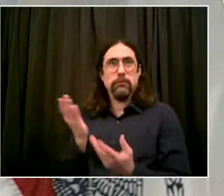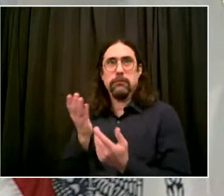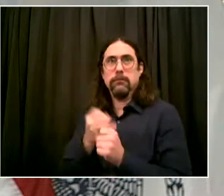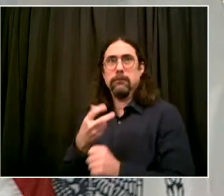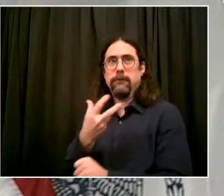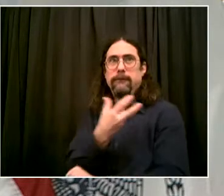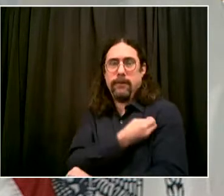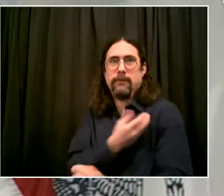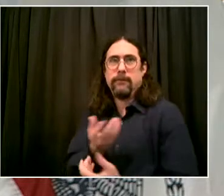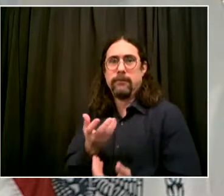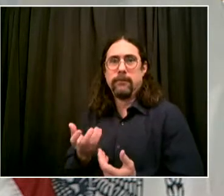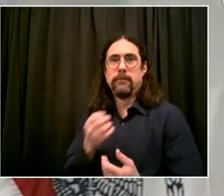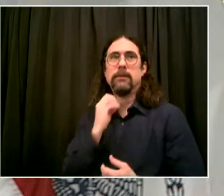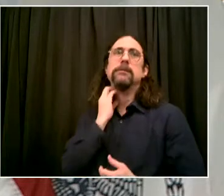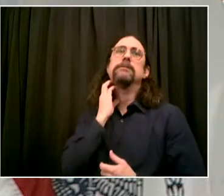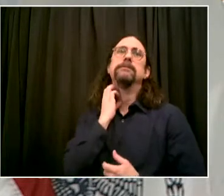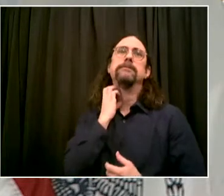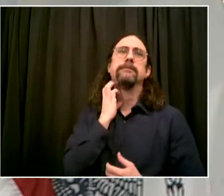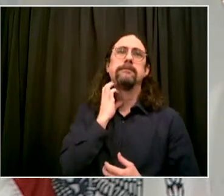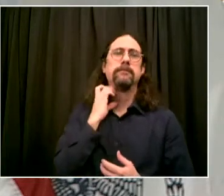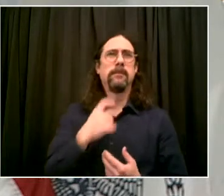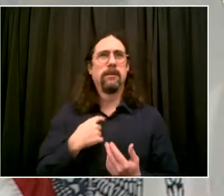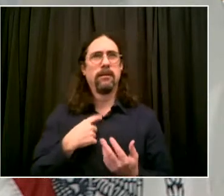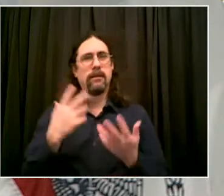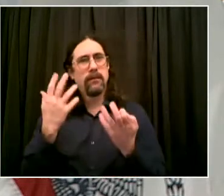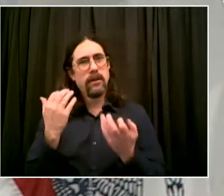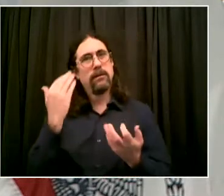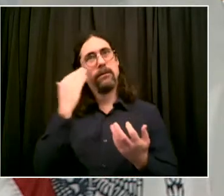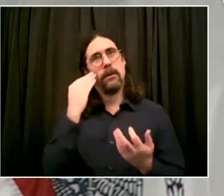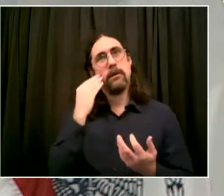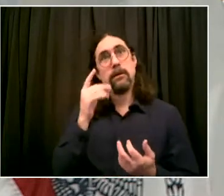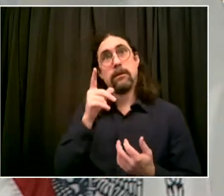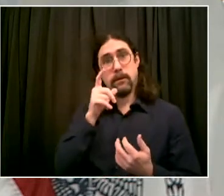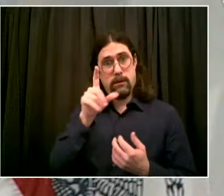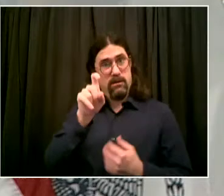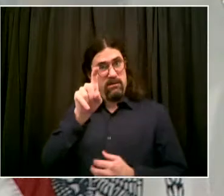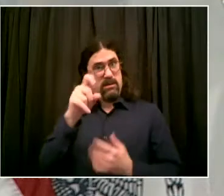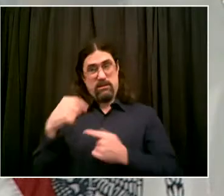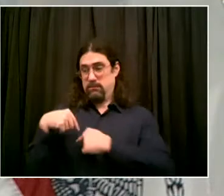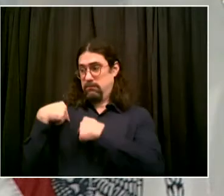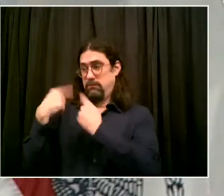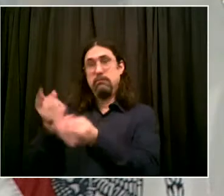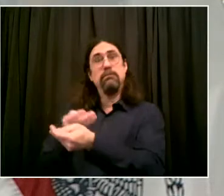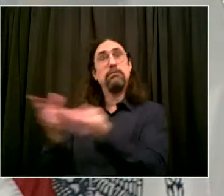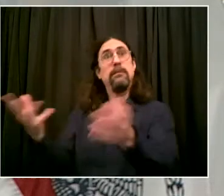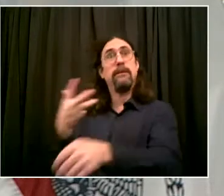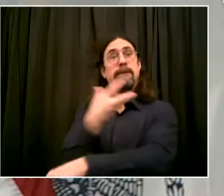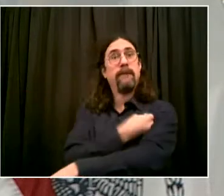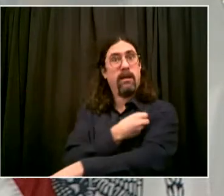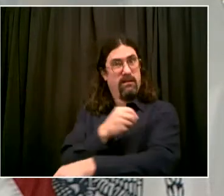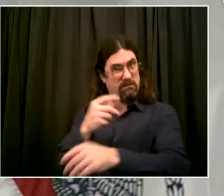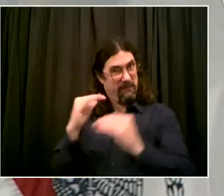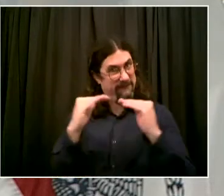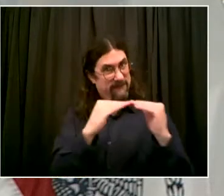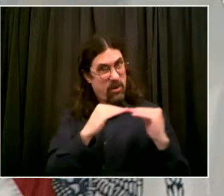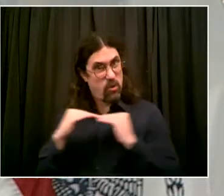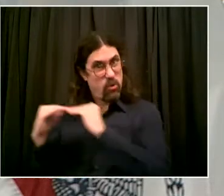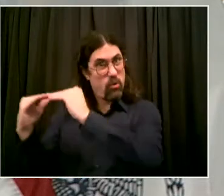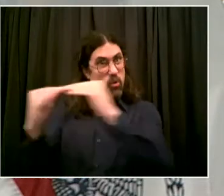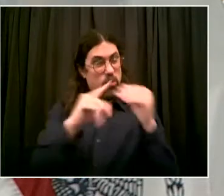SHAPING U UP IN TERMS OF WHO'S GETTING THE VACCINE IN NEW YORK? ARE THESE PEOPLE BEING SERVED? DO WE HAVE A